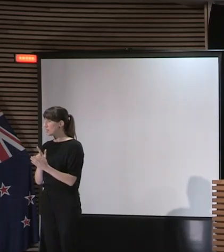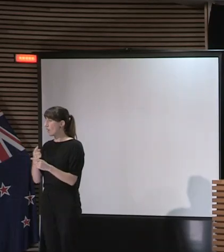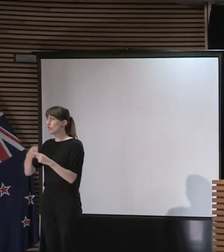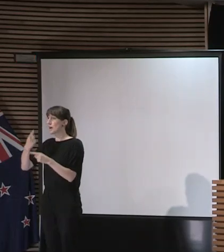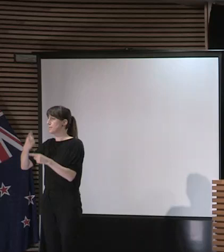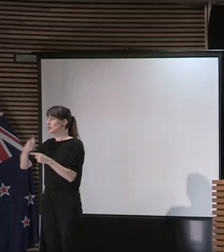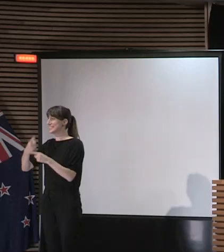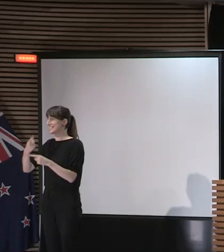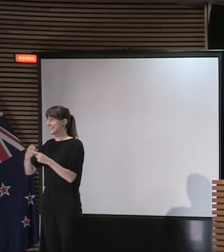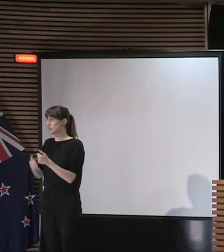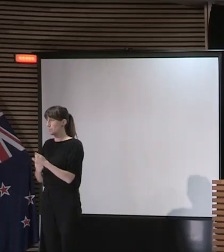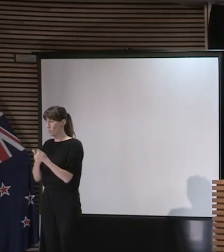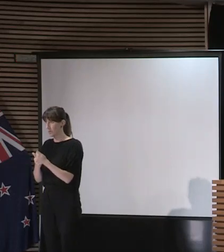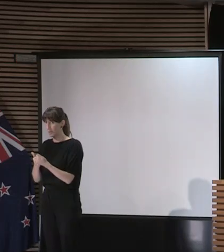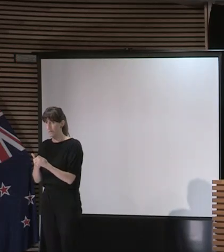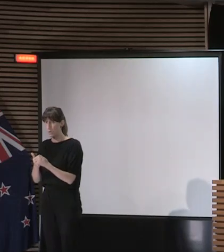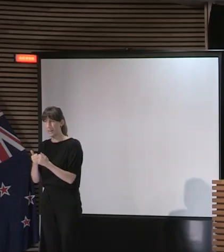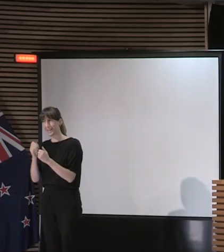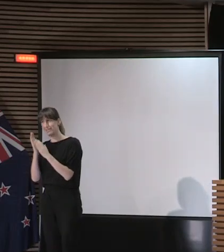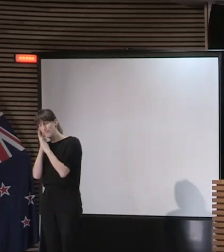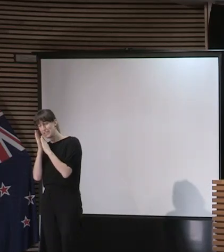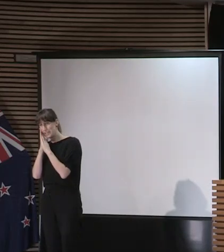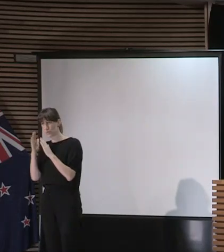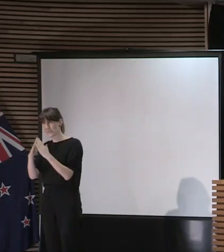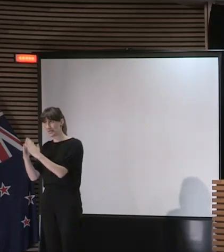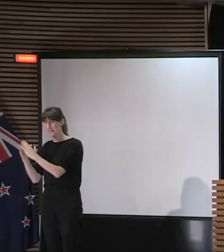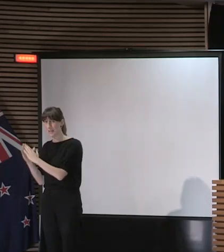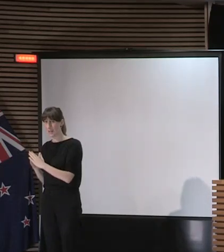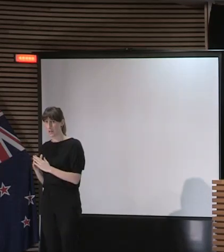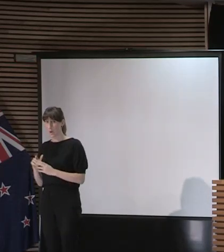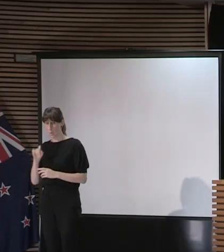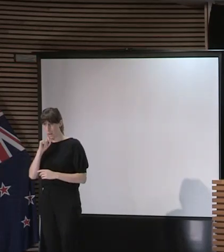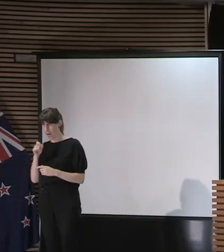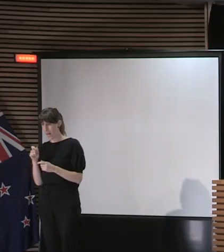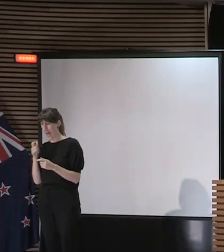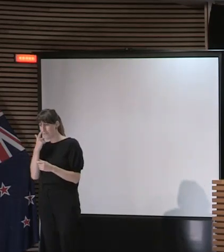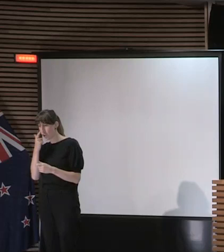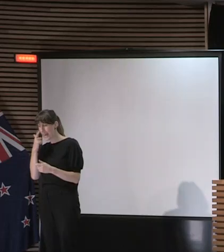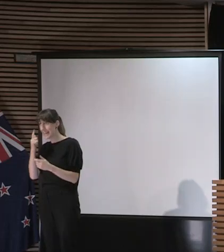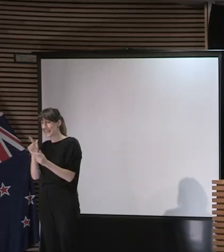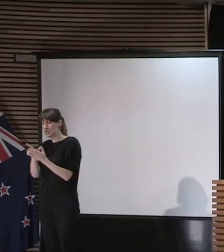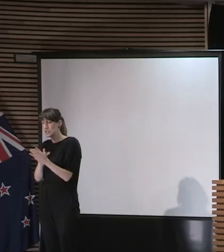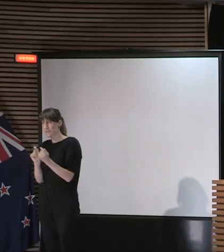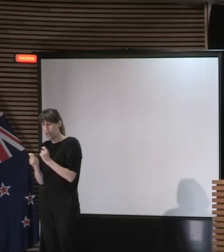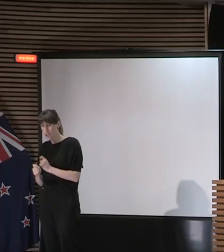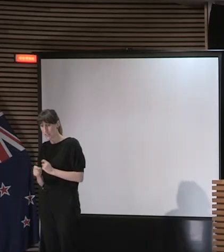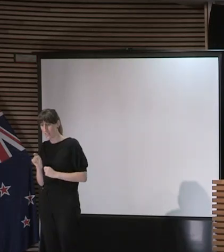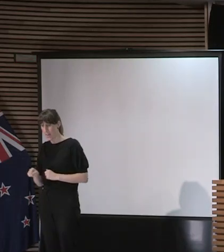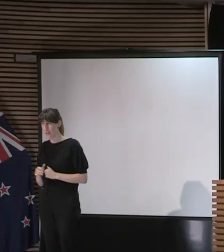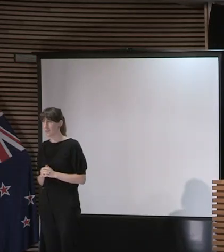about the availability of the House but provisions under the legislation which did not provide the same